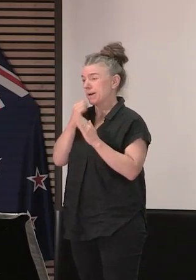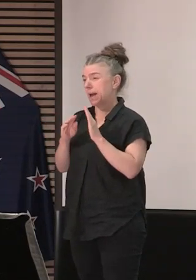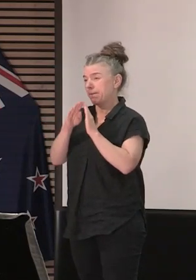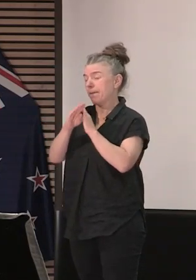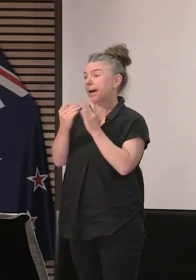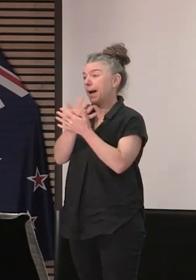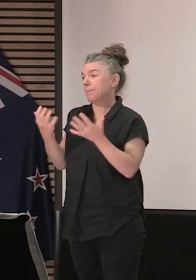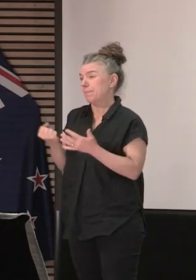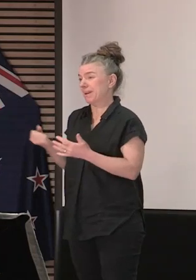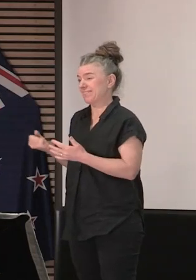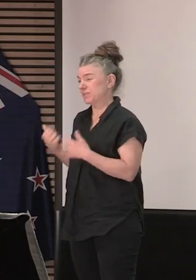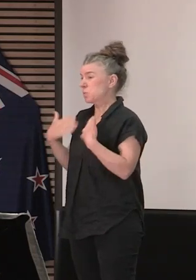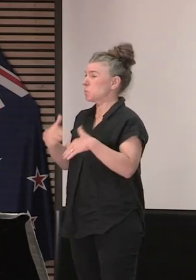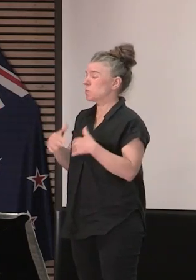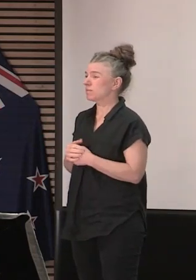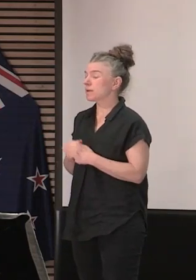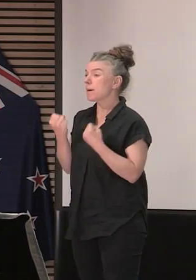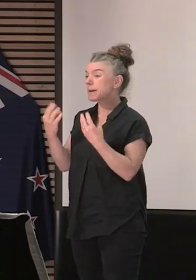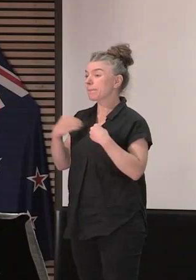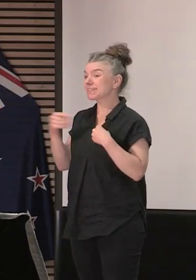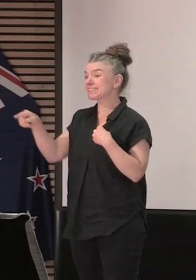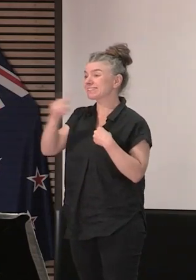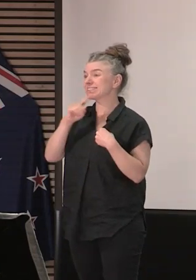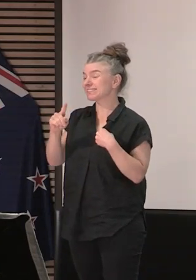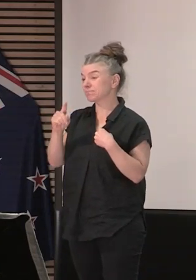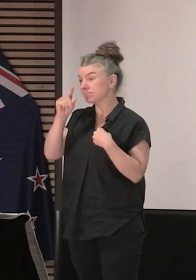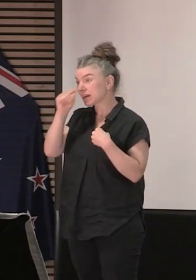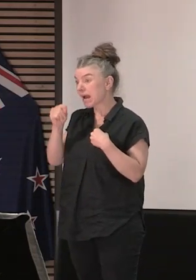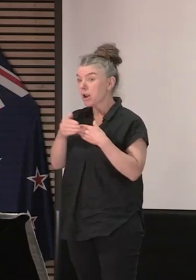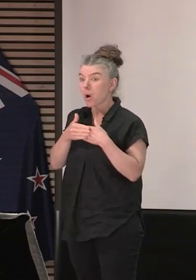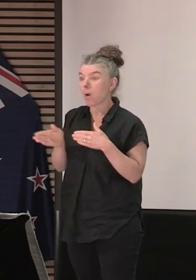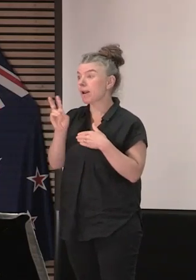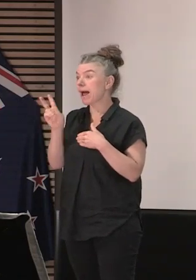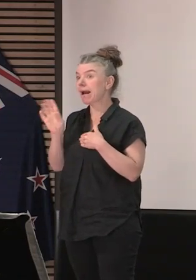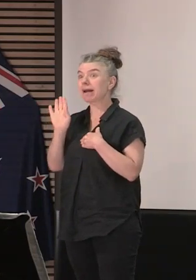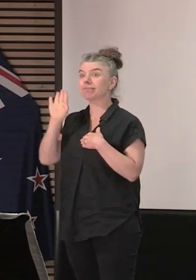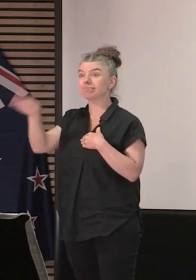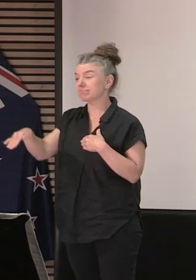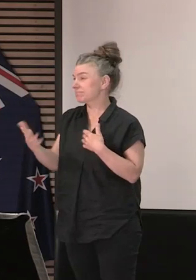Many businesses are alsoreporting that they may not beable to reopen at the end ofthe lockdown.